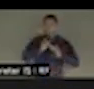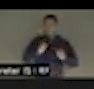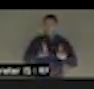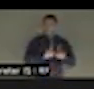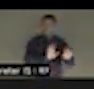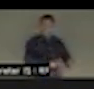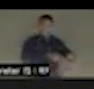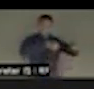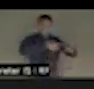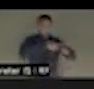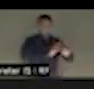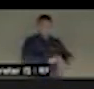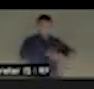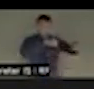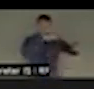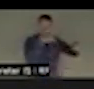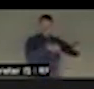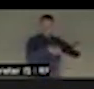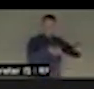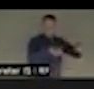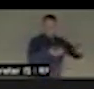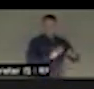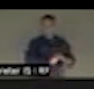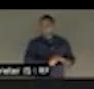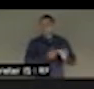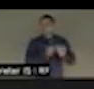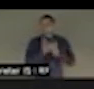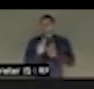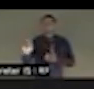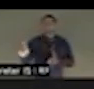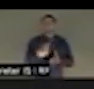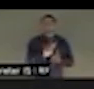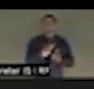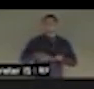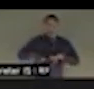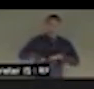We had a survey and the last accessibility update we had a validation workshop.